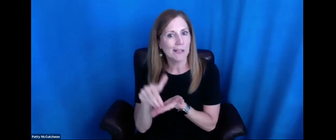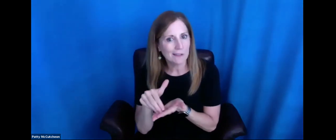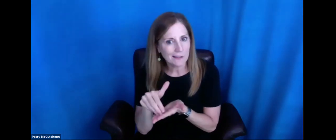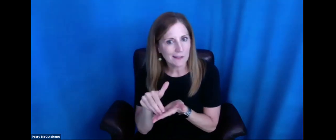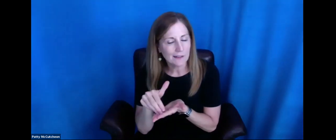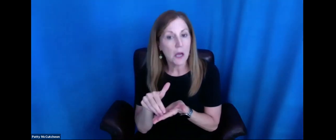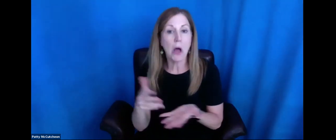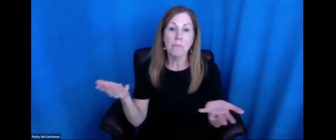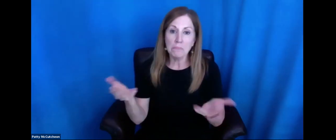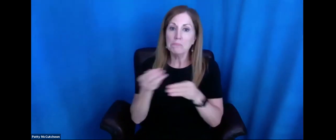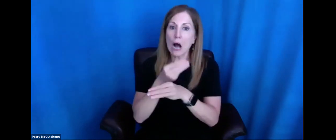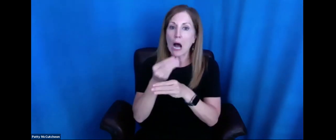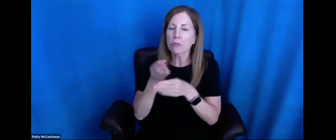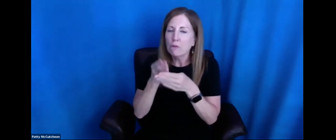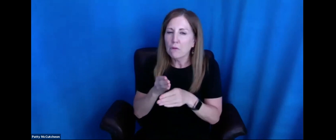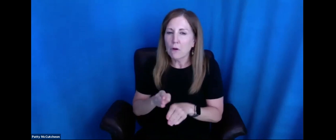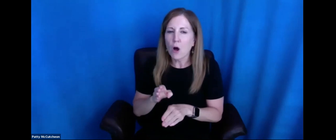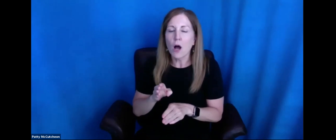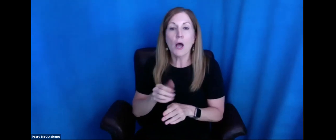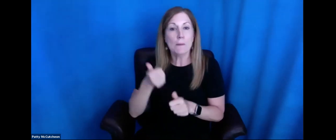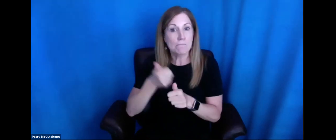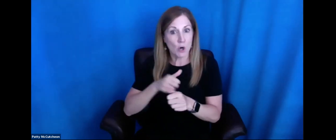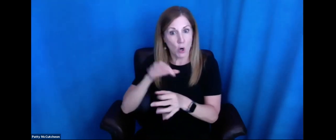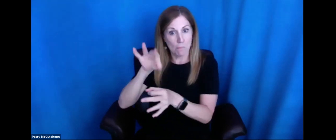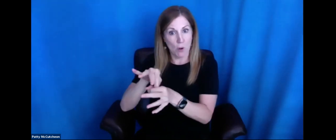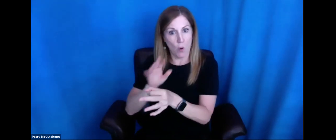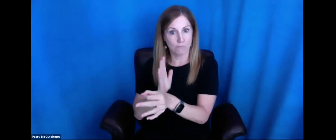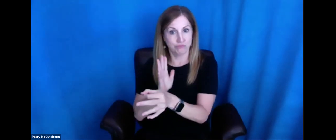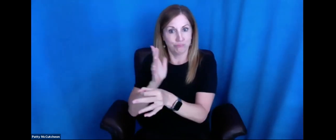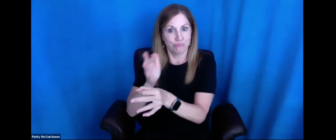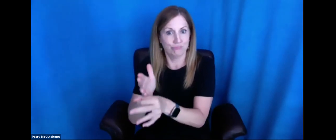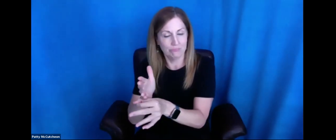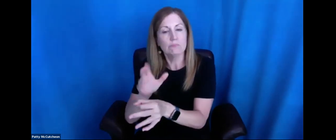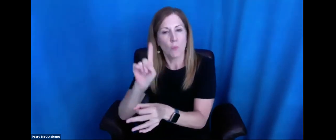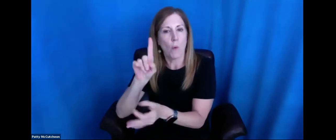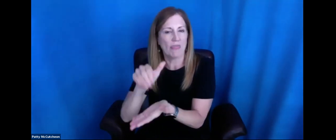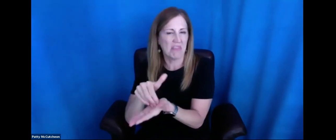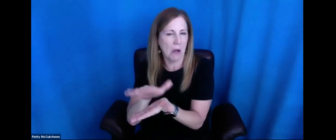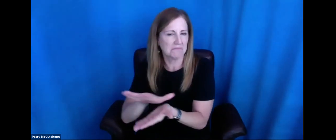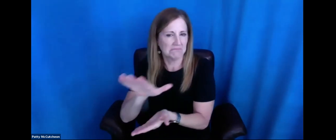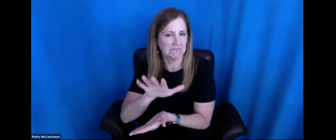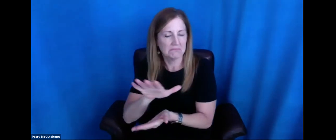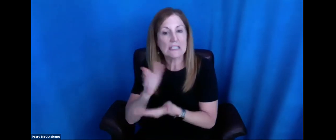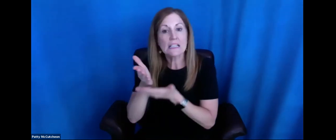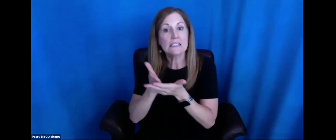It comes down to 1,000 voters per polling place, on average. Some of you vote in places where it's much lower.